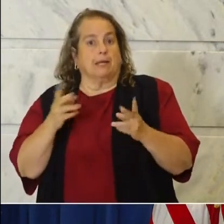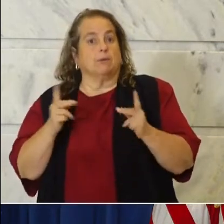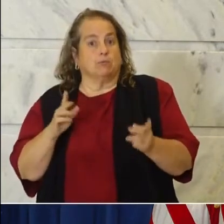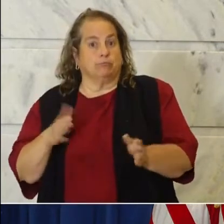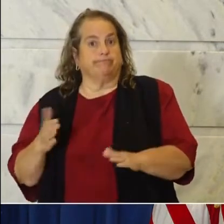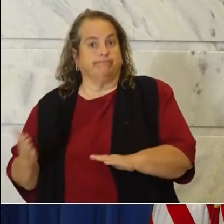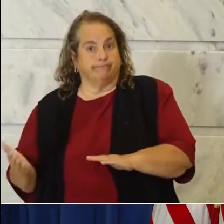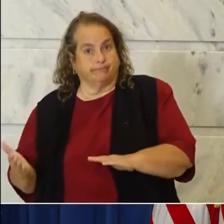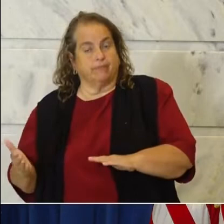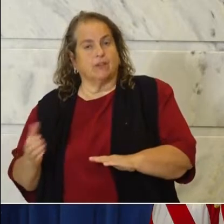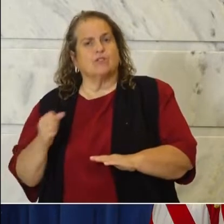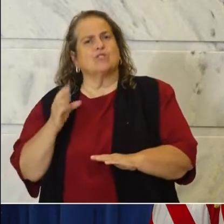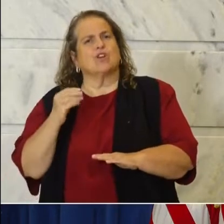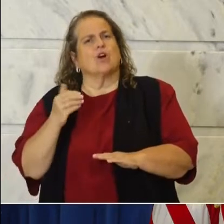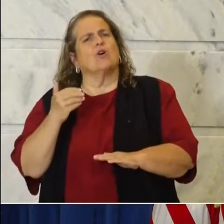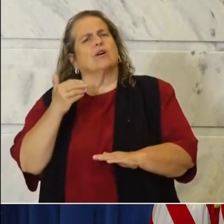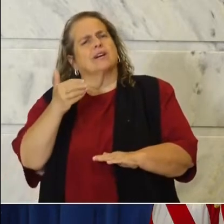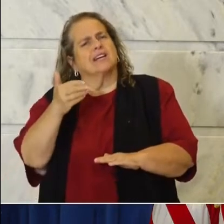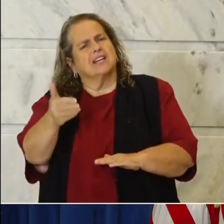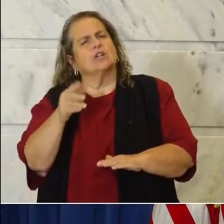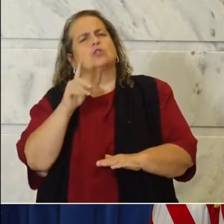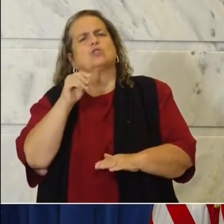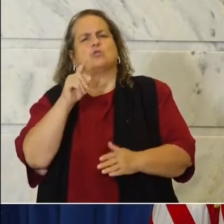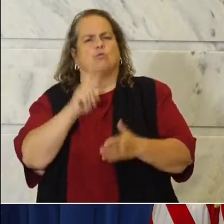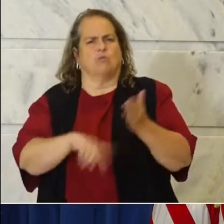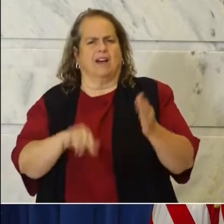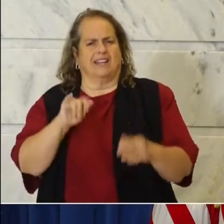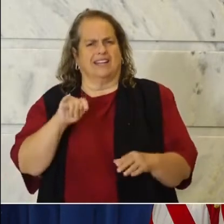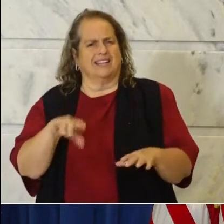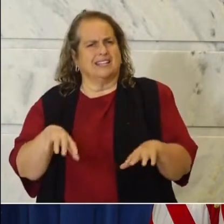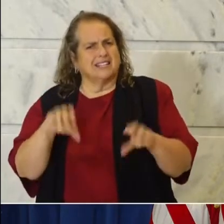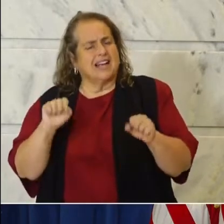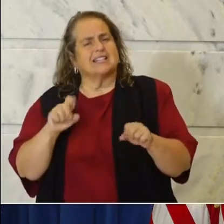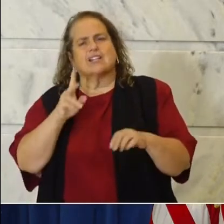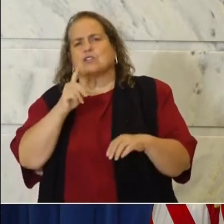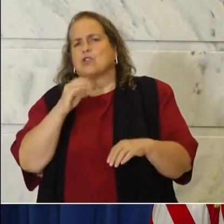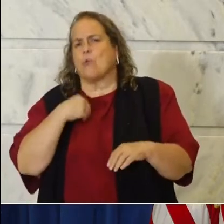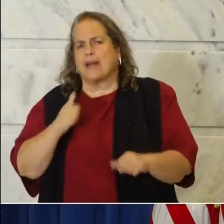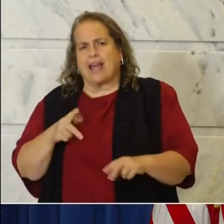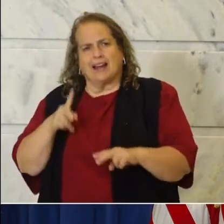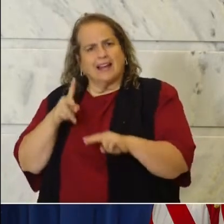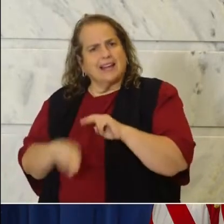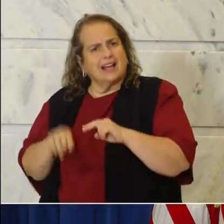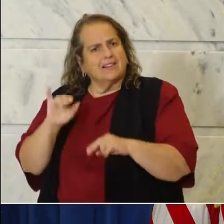do what it takes to cut down on these cases. to get to a new plateau and then